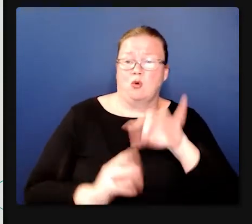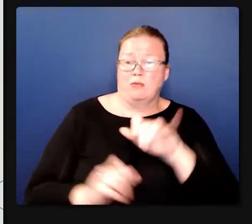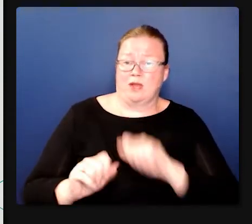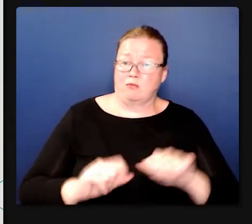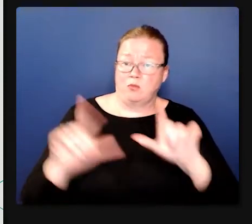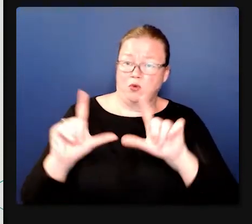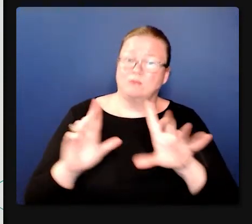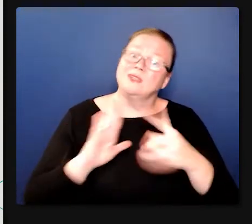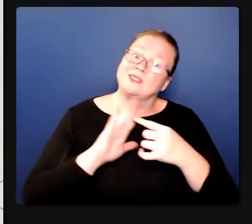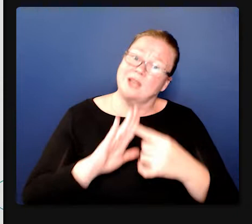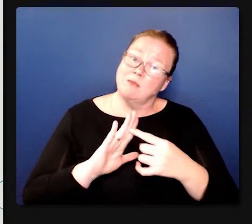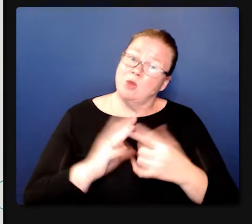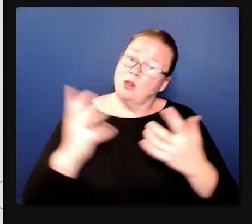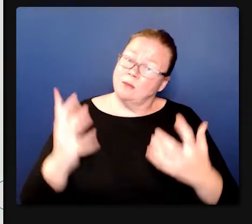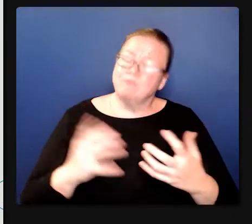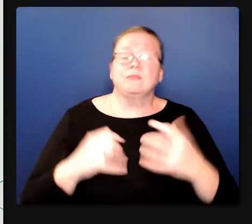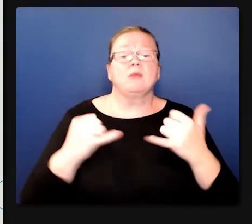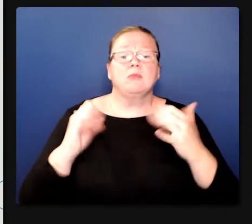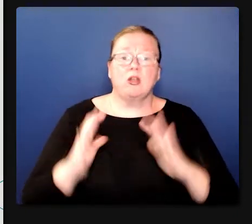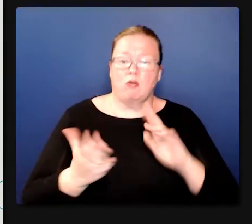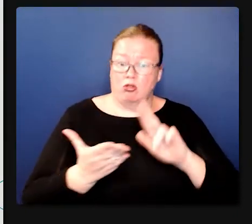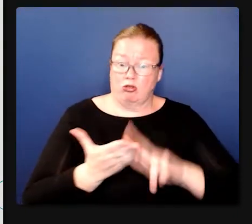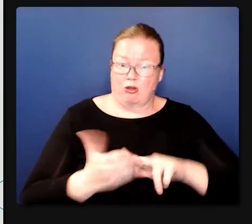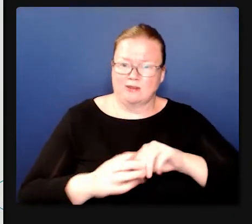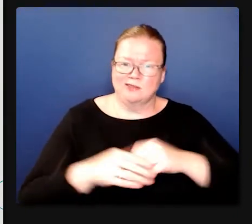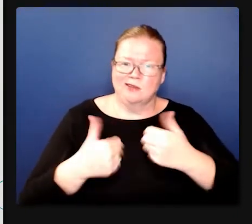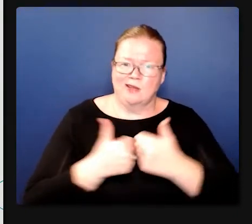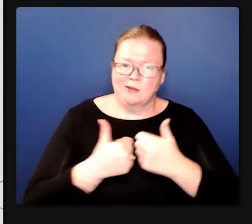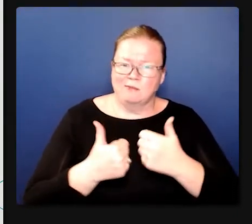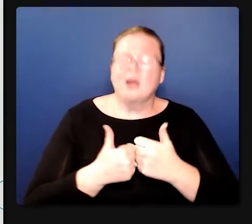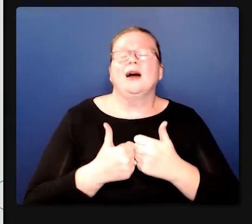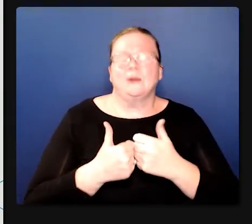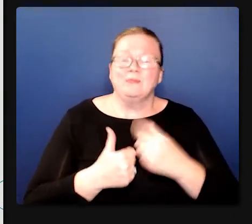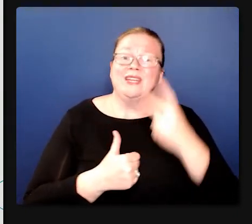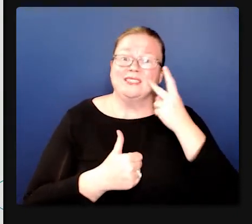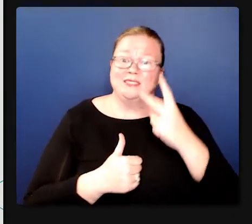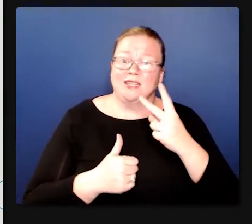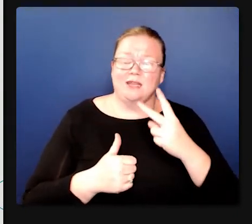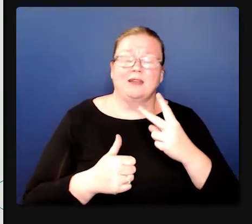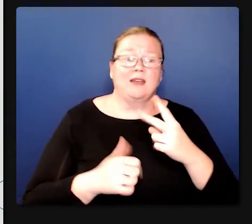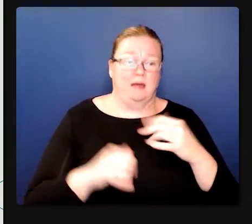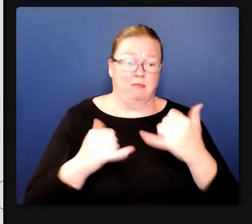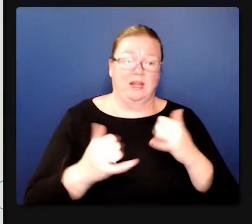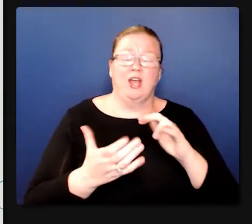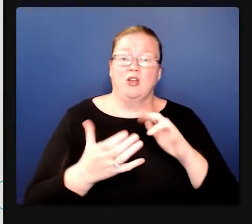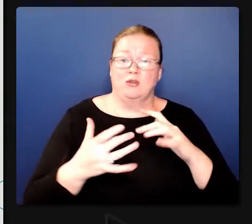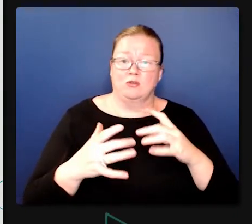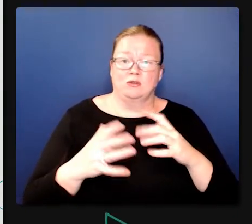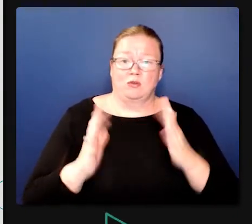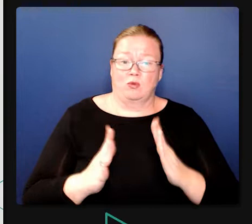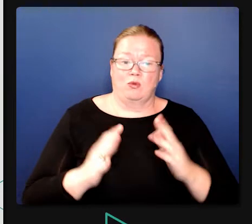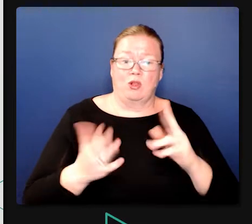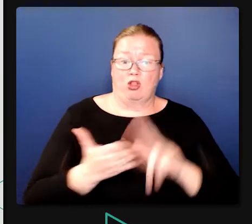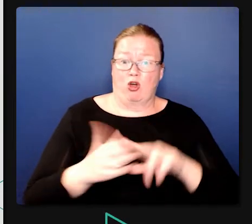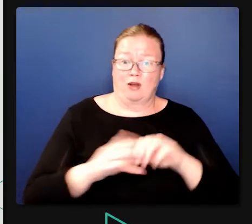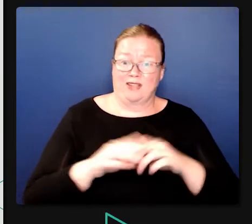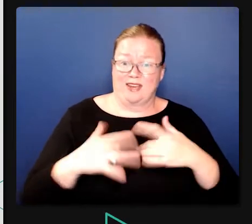For example, if a player logs into your game, you will see a "player logged in" event showing up in real time in this view.